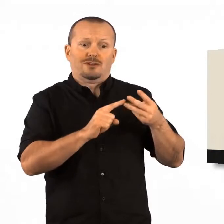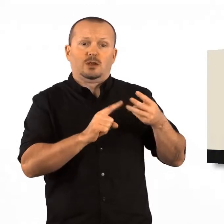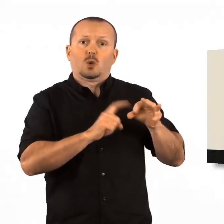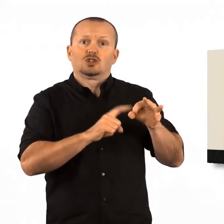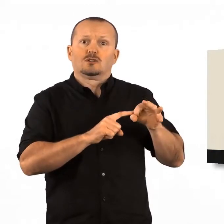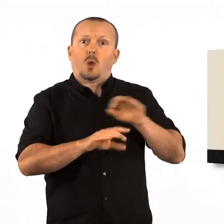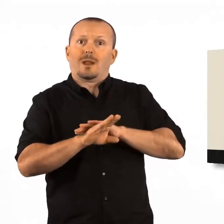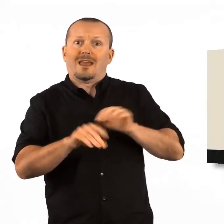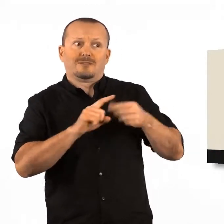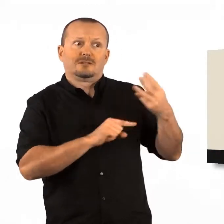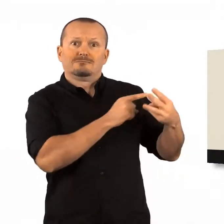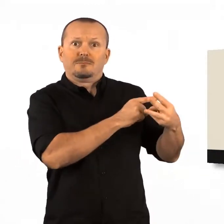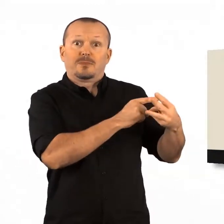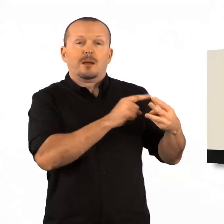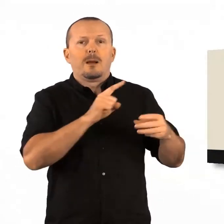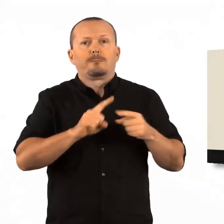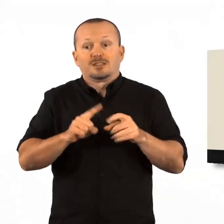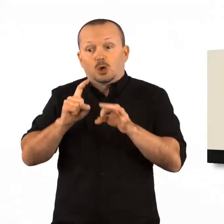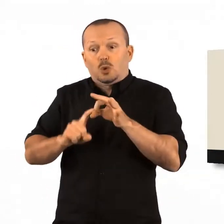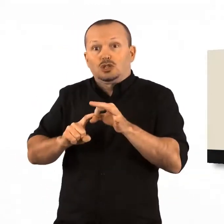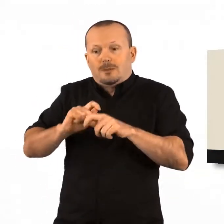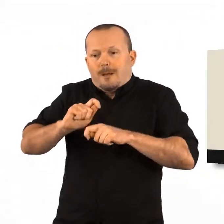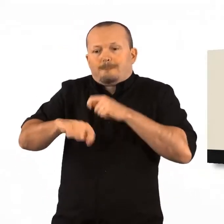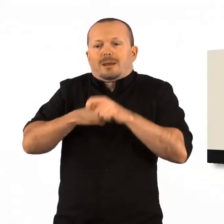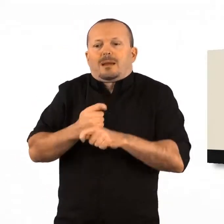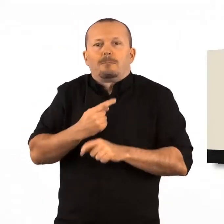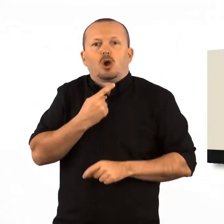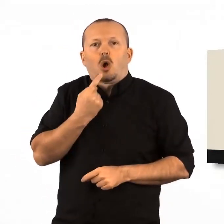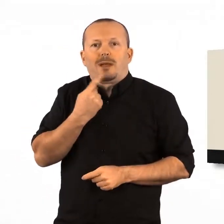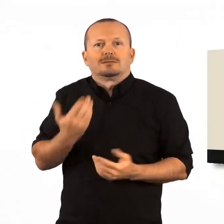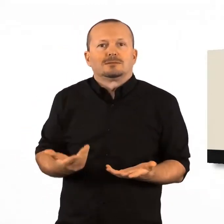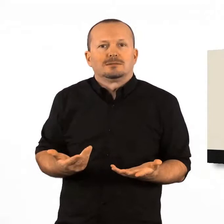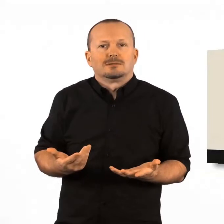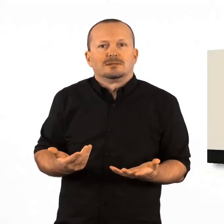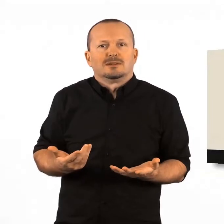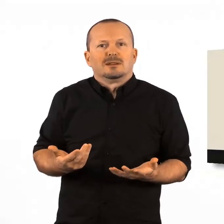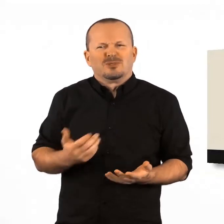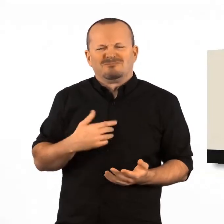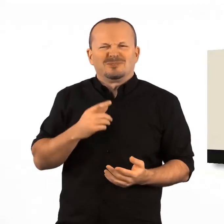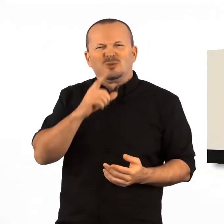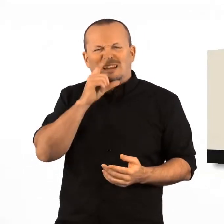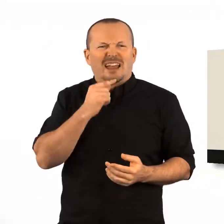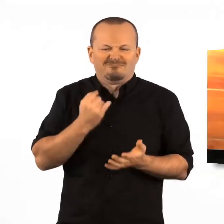on the left but also turn your questions into comments that way you want be falling into the trap of asking to many questions.